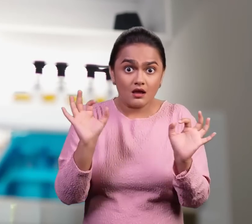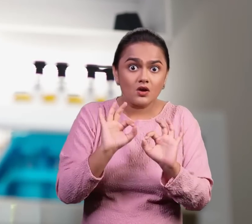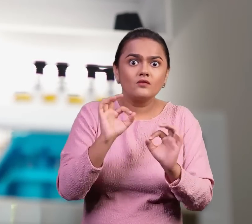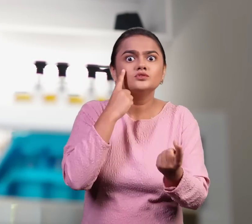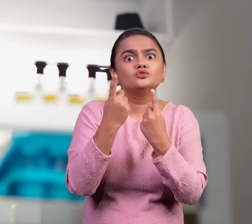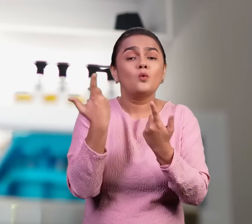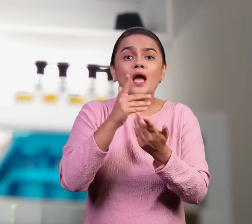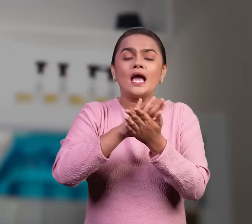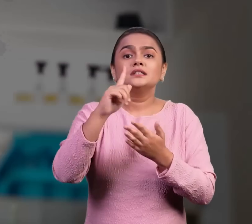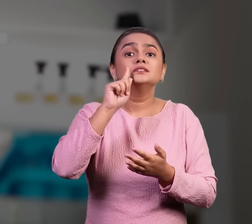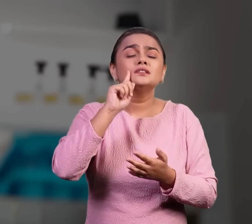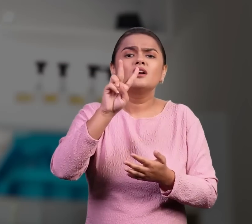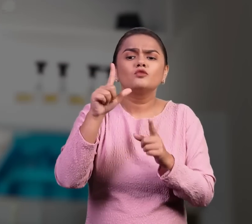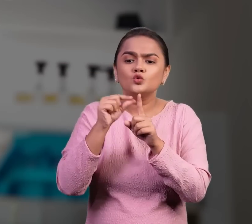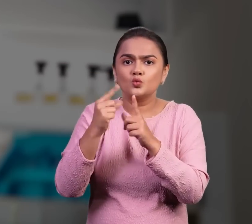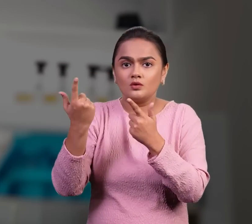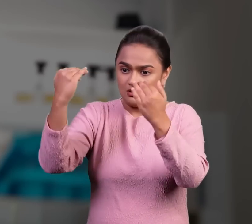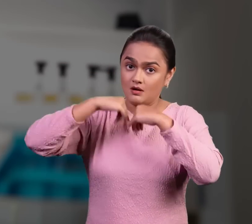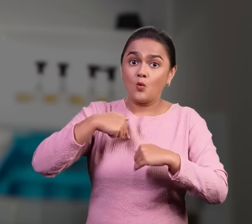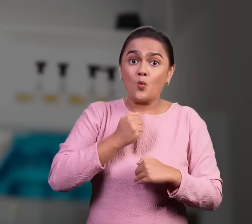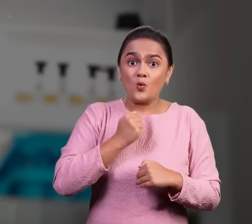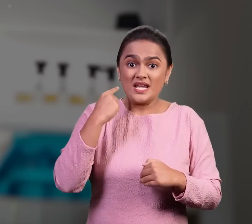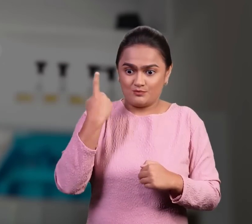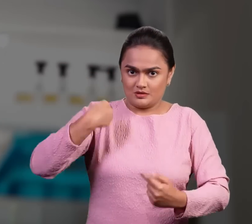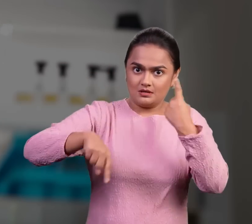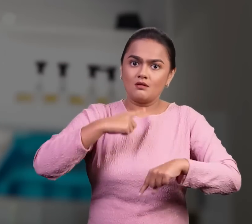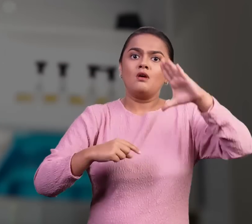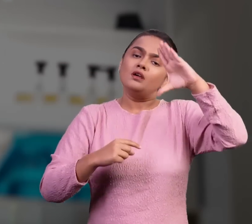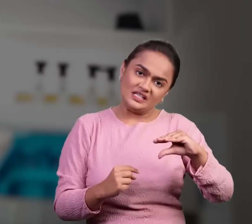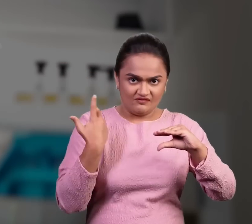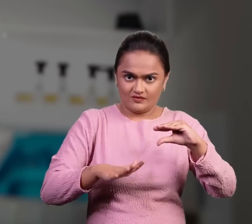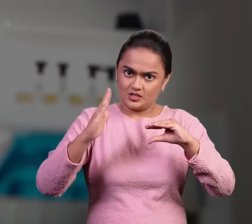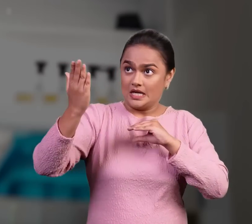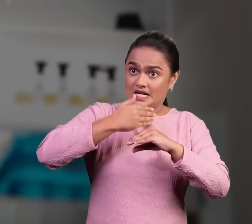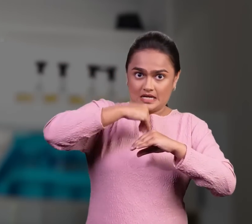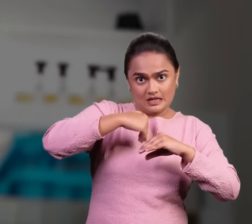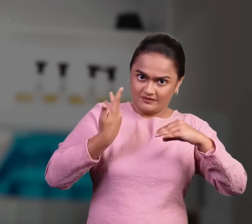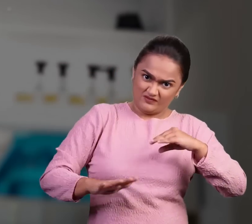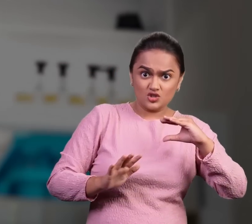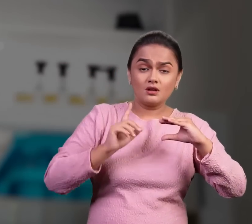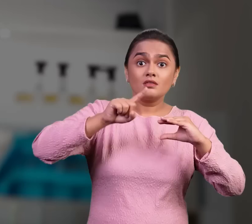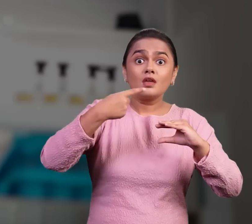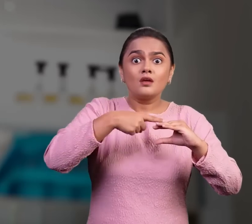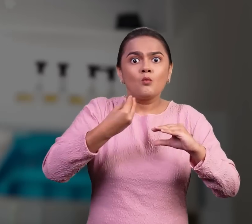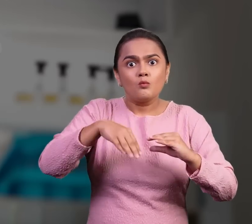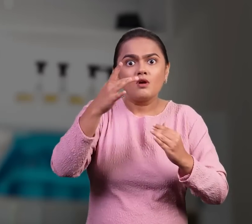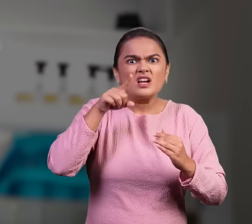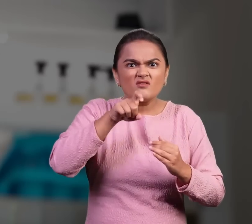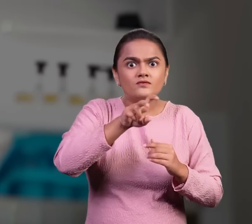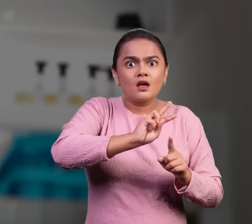because HIV has weakened your immune system. When immune system becomes weak, a person is at higher risk of infections.